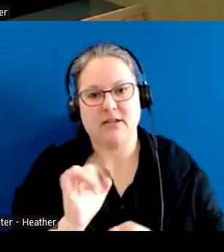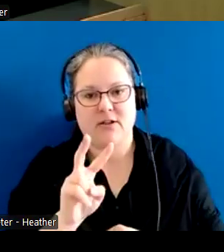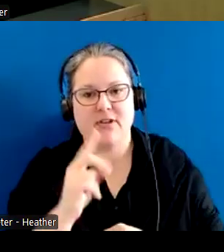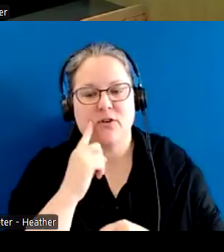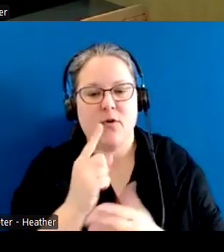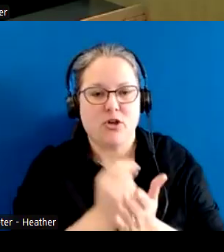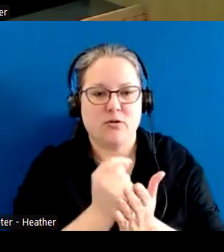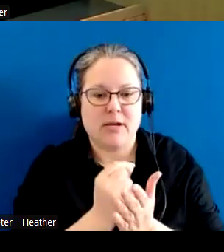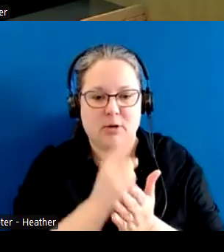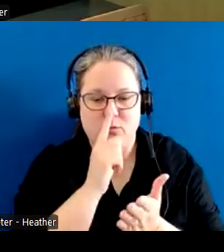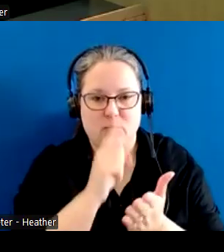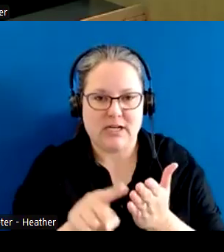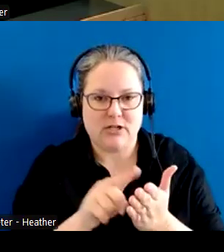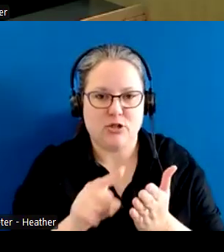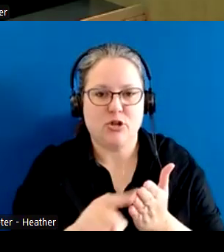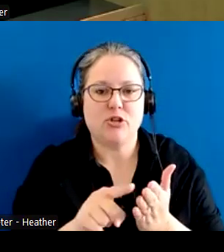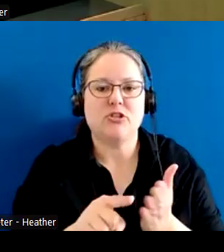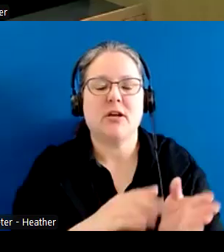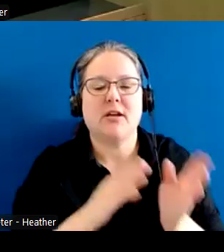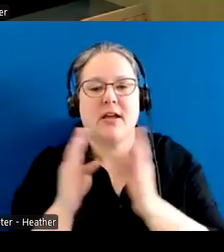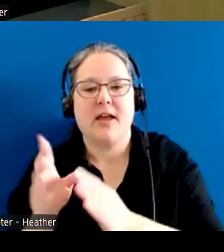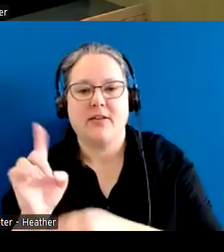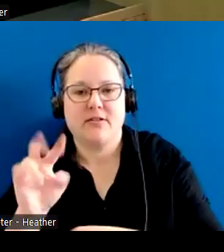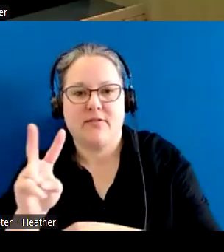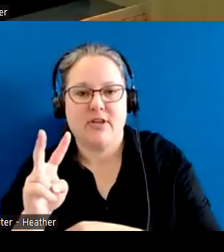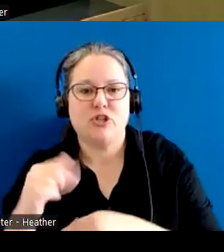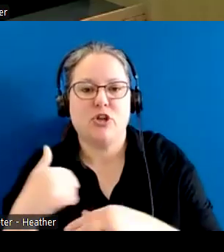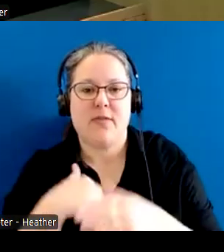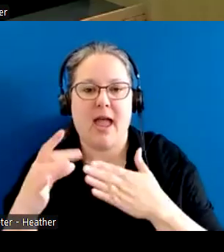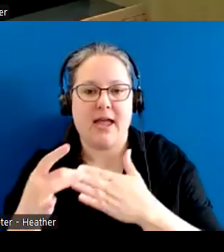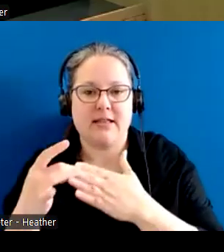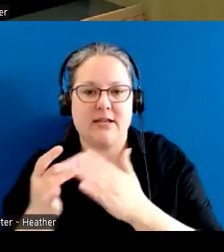and then uh I'm sorry translational research and then um the division I led which was services and